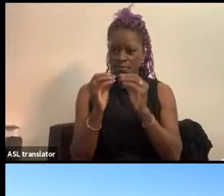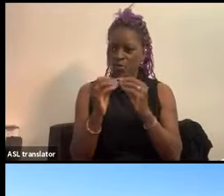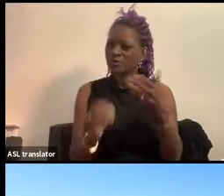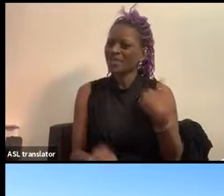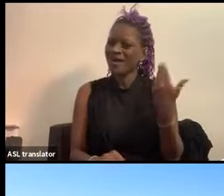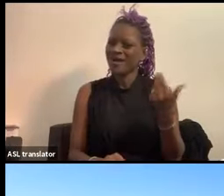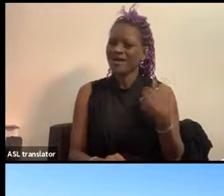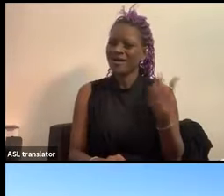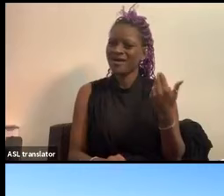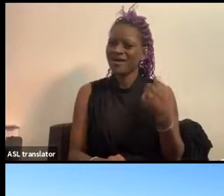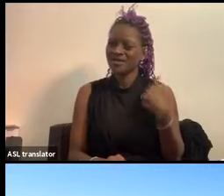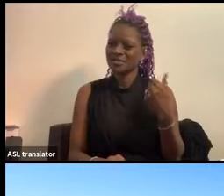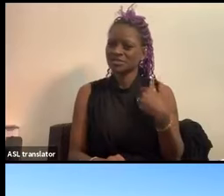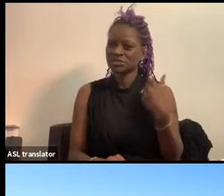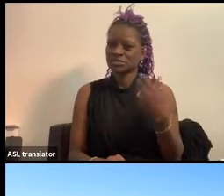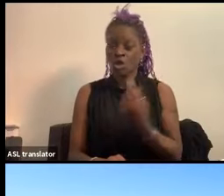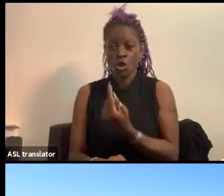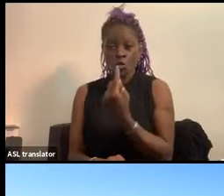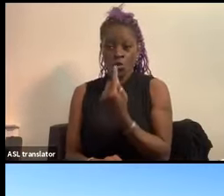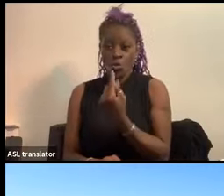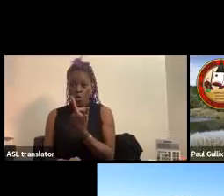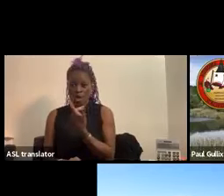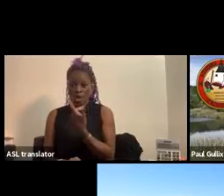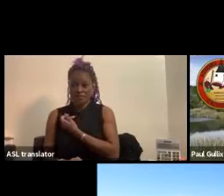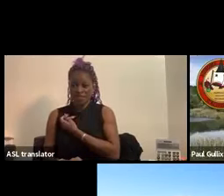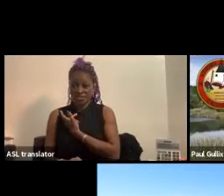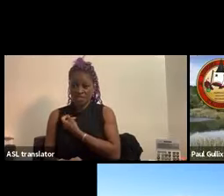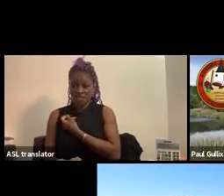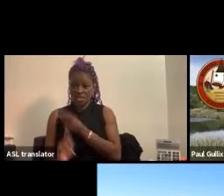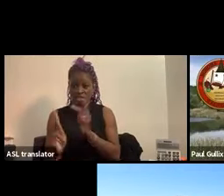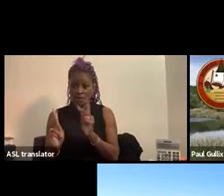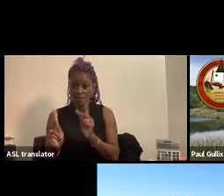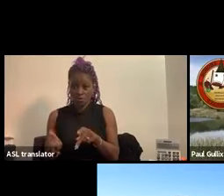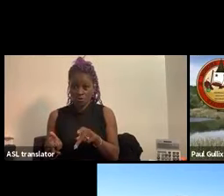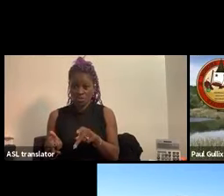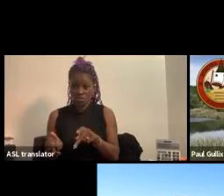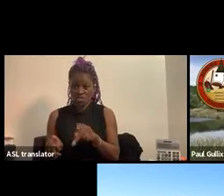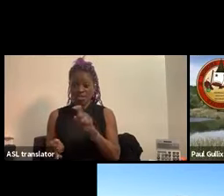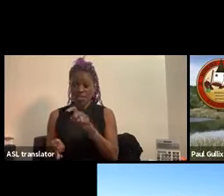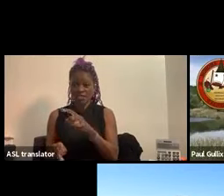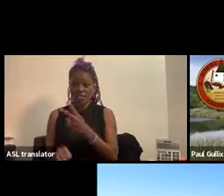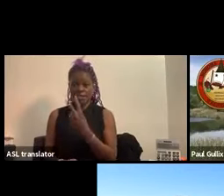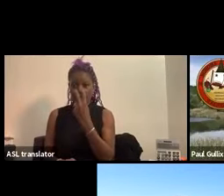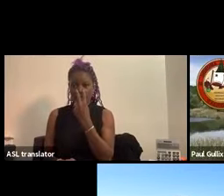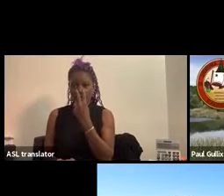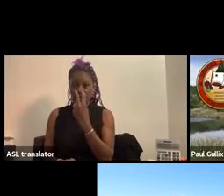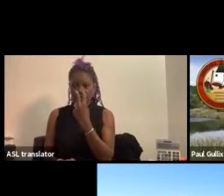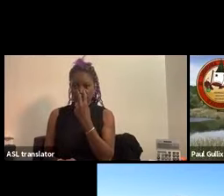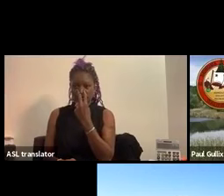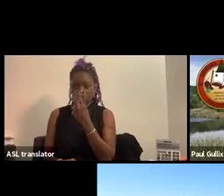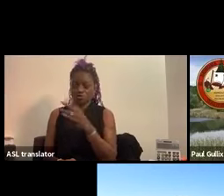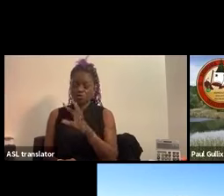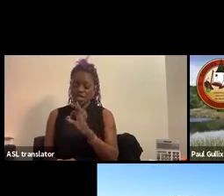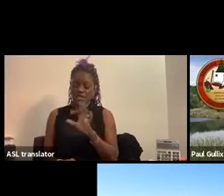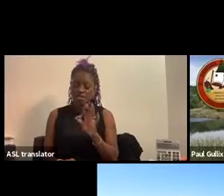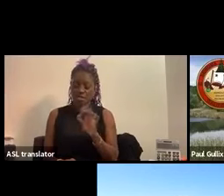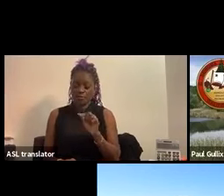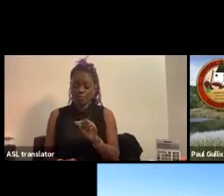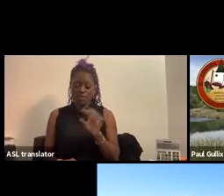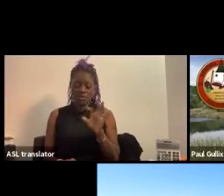I've only had one vaccinated person who needed oxygen in our hospital so far. So ninety nine point nine percent are unvaccinated.